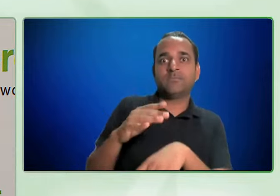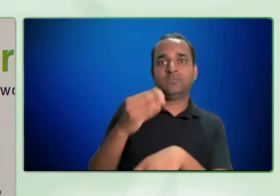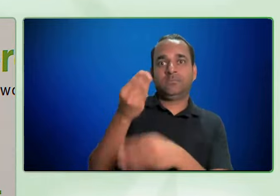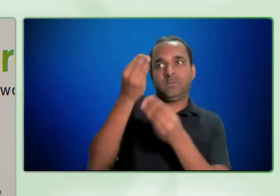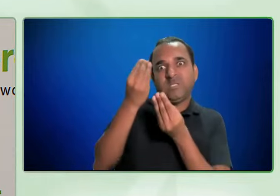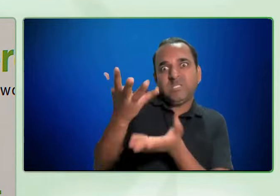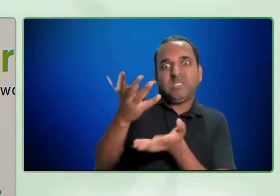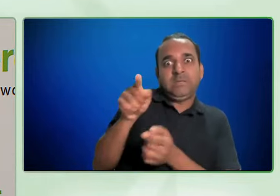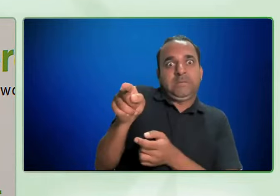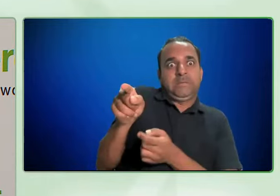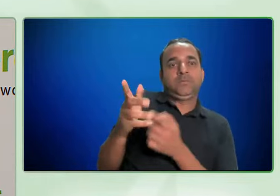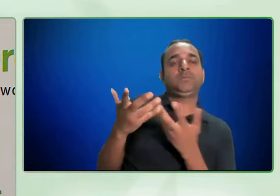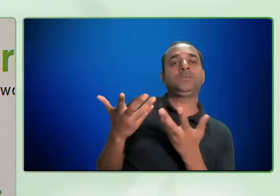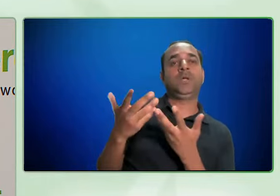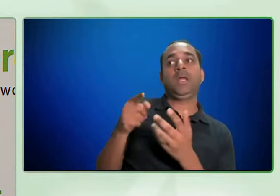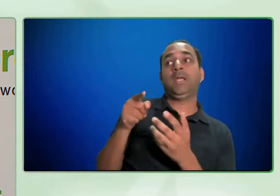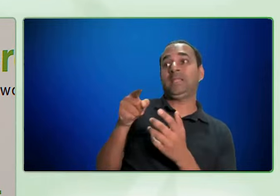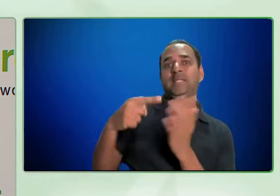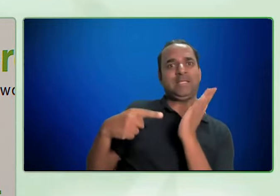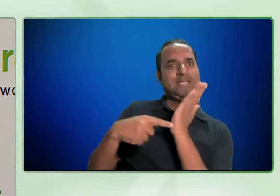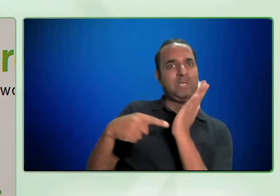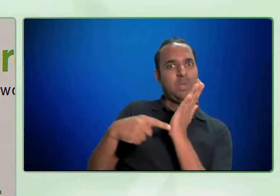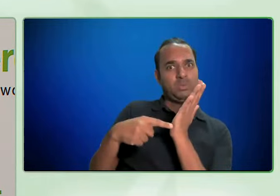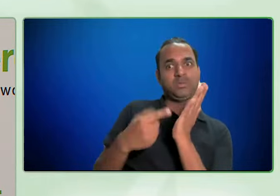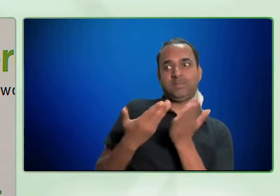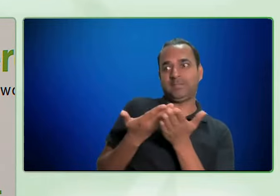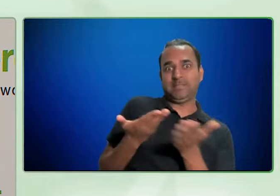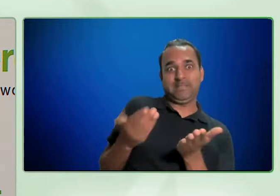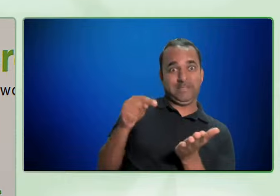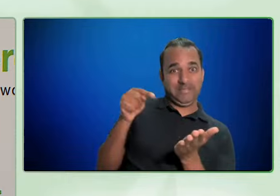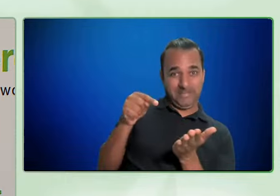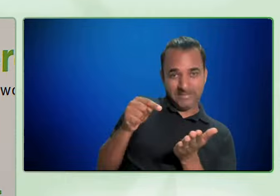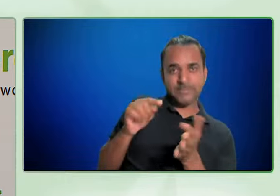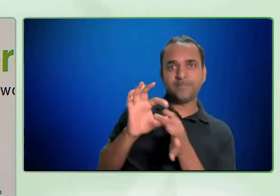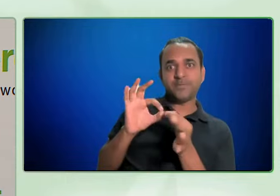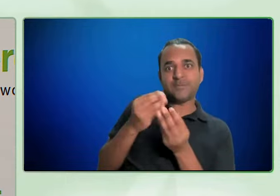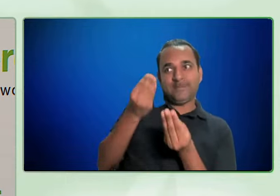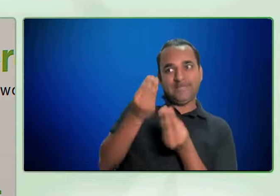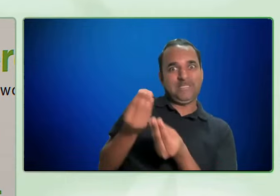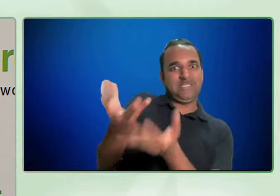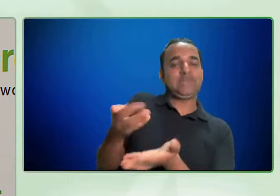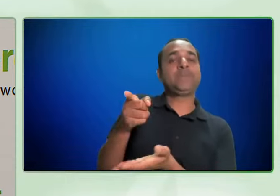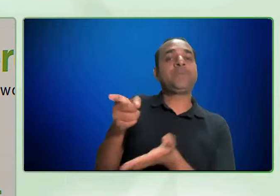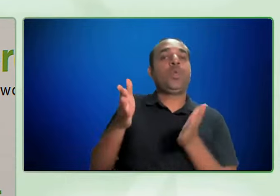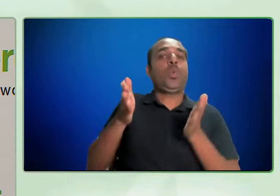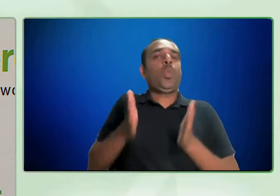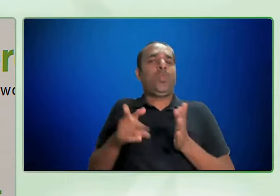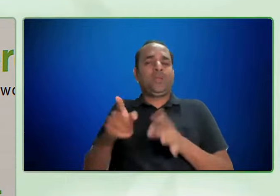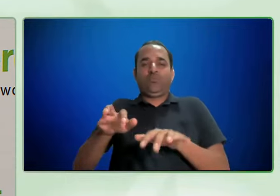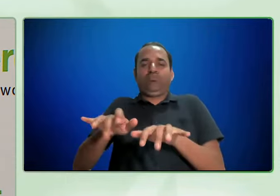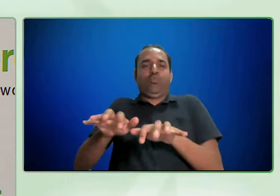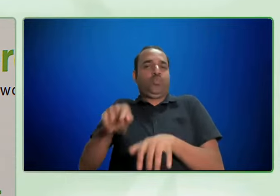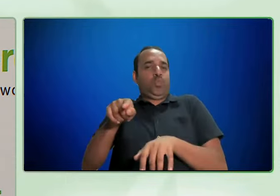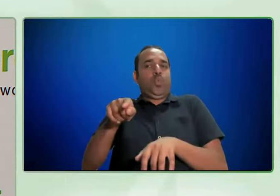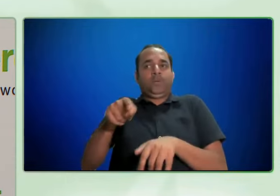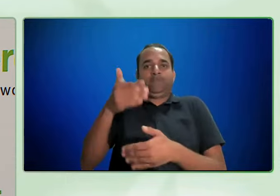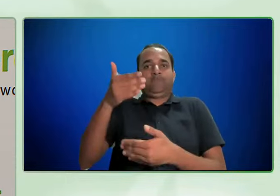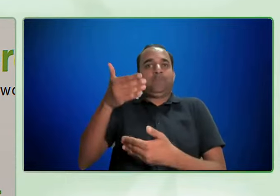the information and provide it, give access in the way the person needs it in the actual situation.